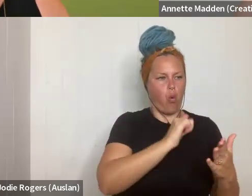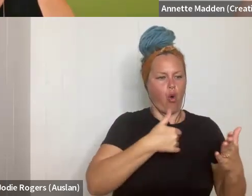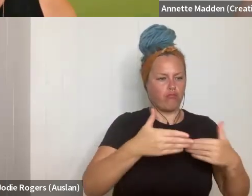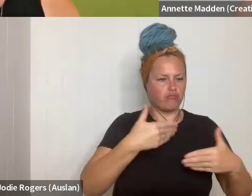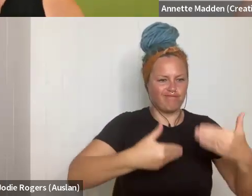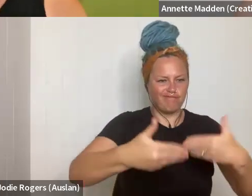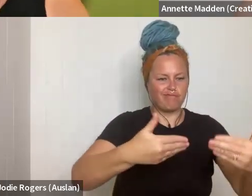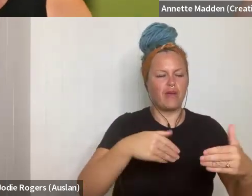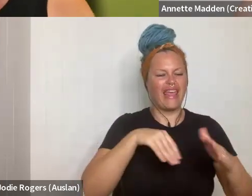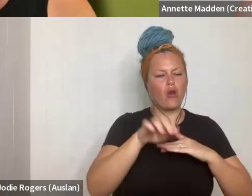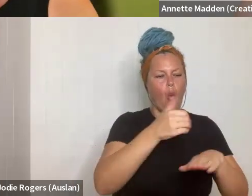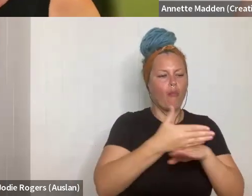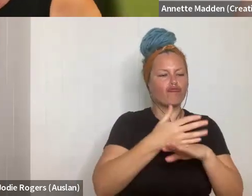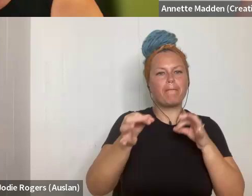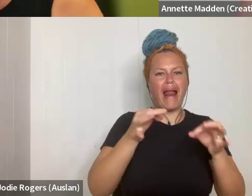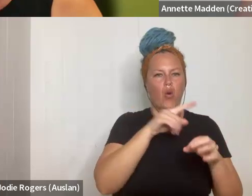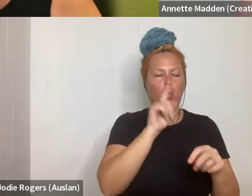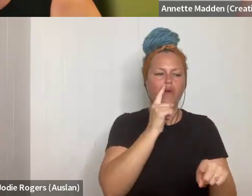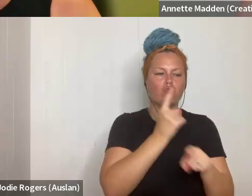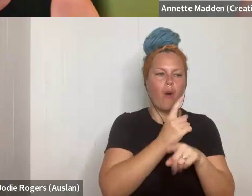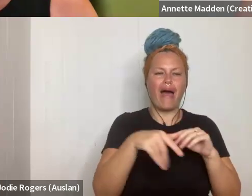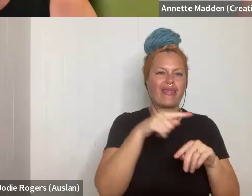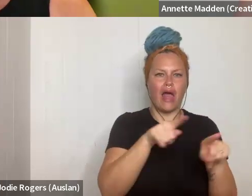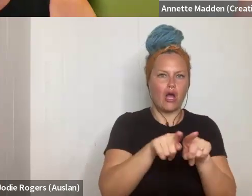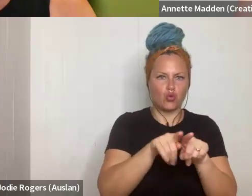material, the audit or data